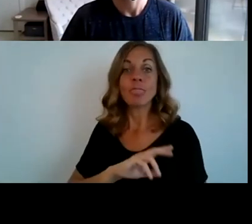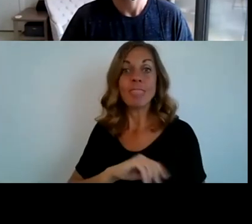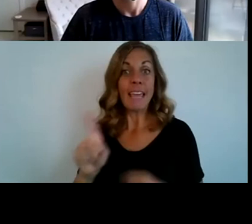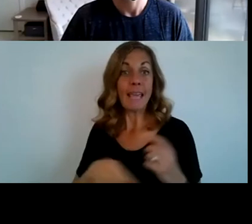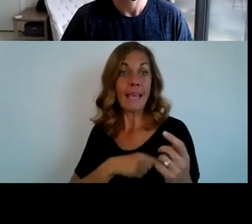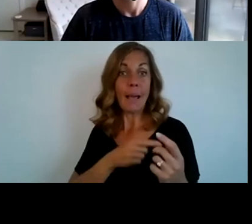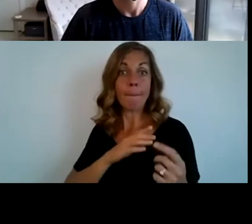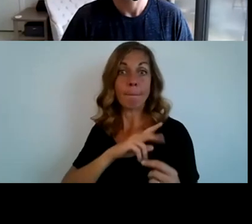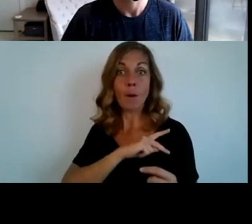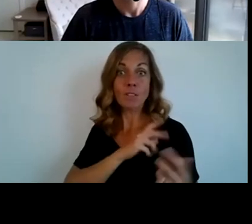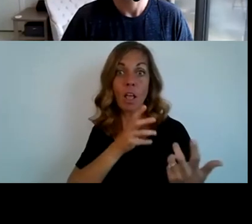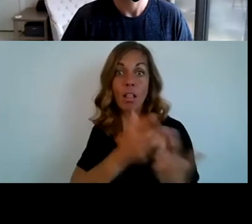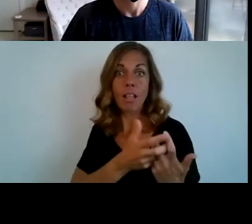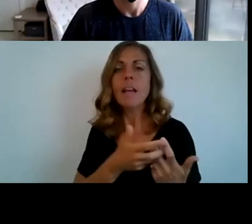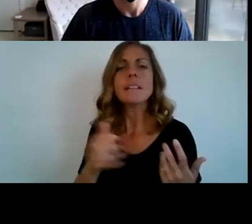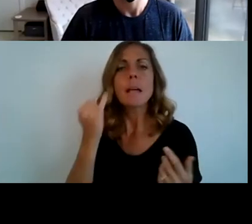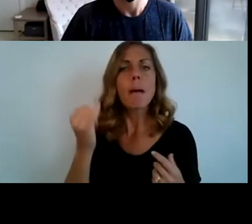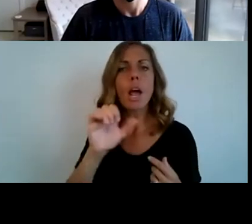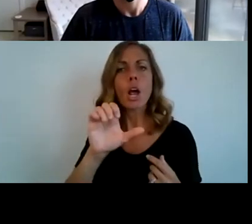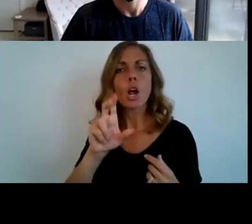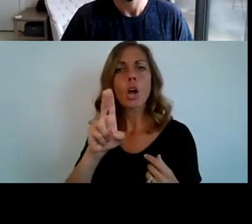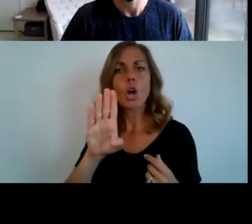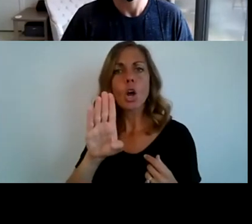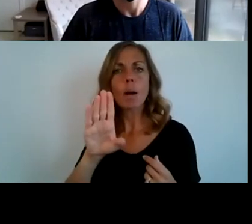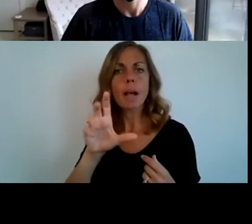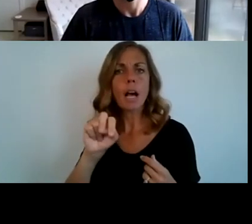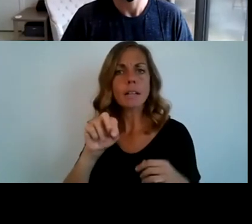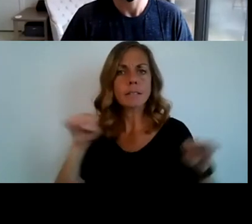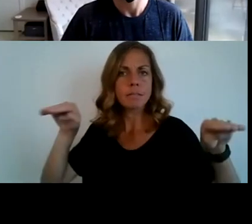It benefits everybody. But it especially benefits people with disabilities. And I think we're